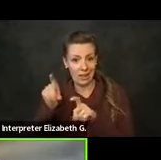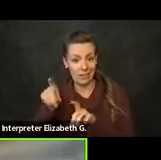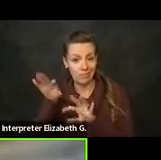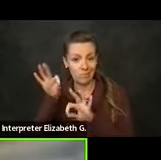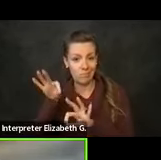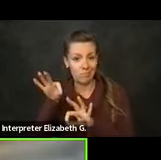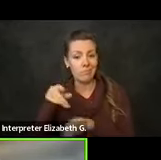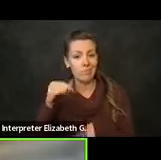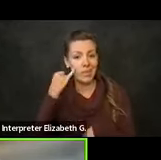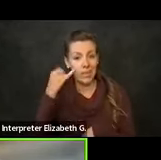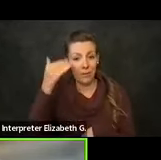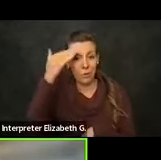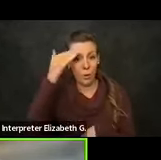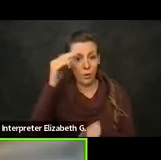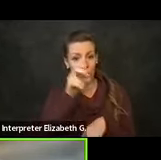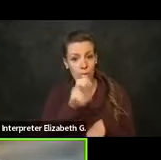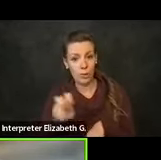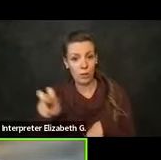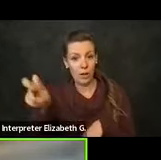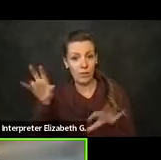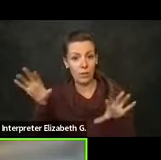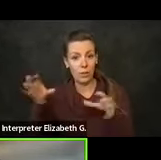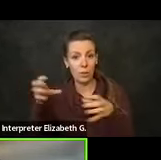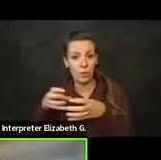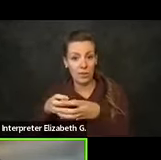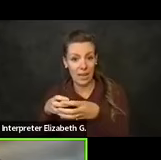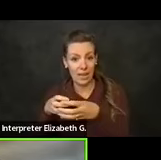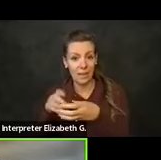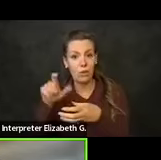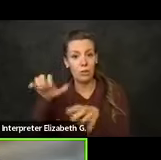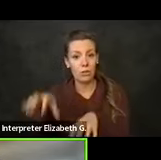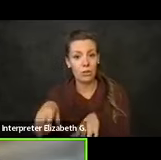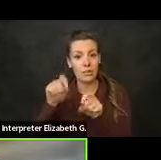traveling or gathering, you should take a PCR test three days before your event